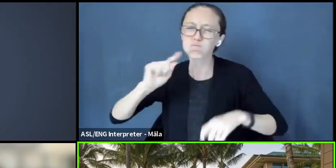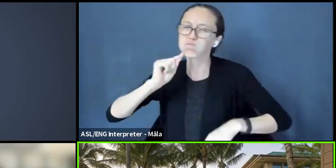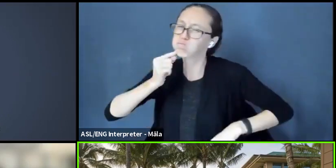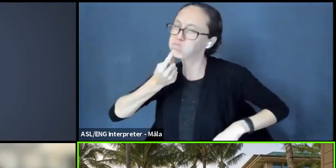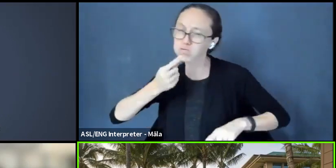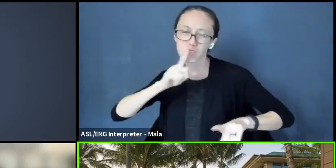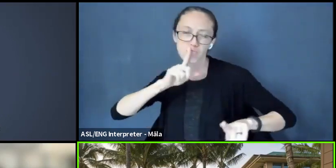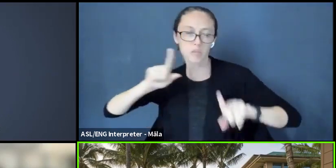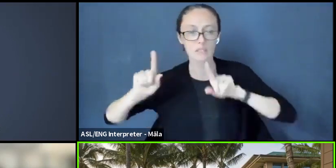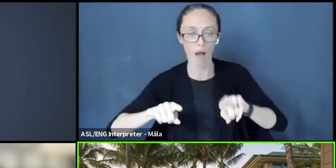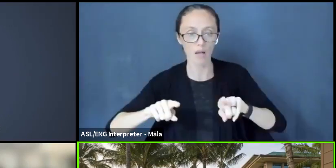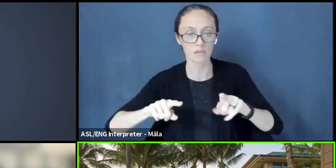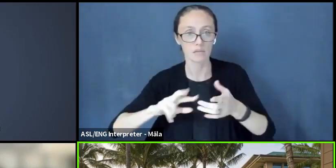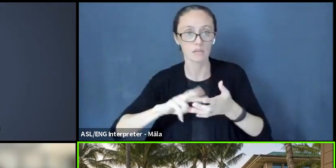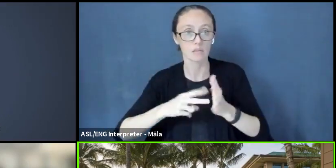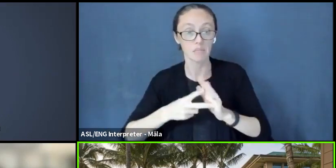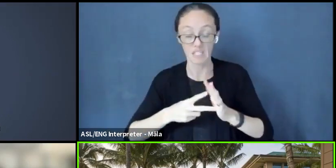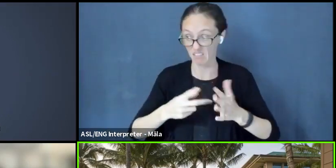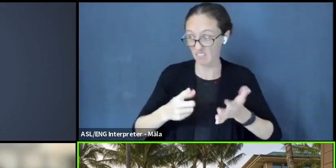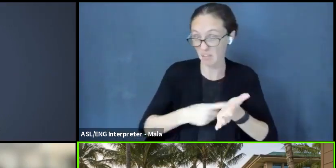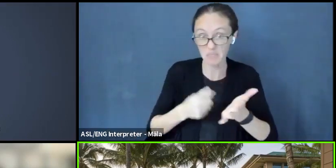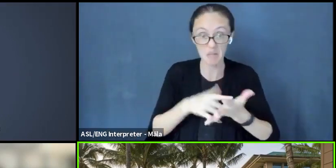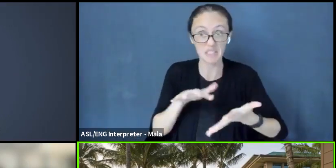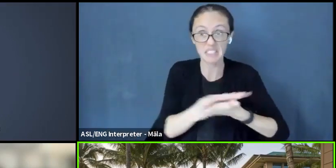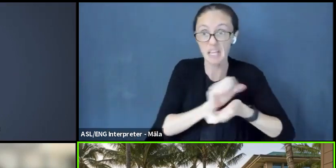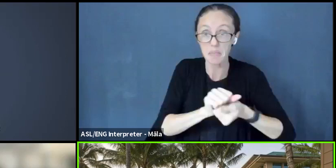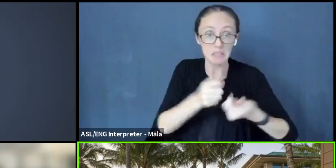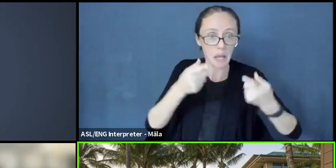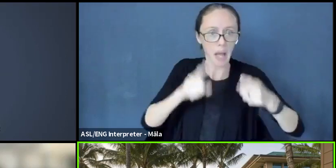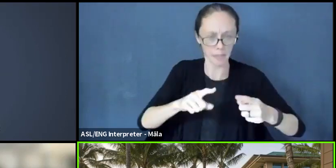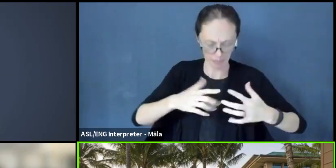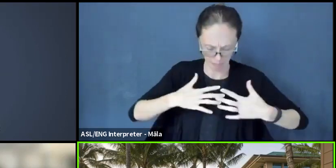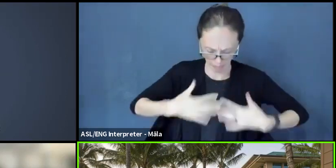So lung disease is what we hear most about.